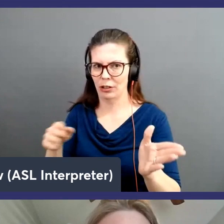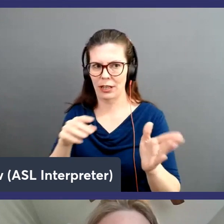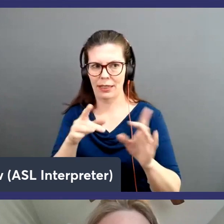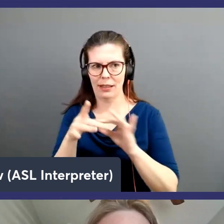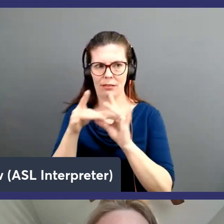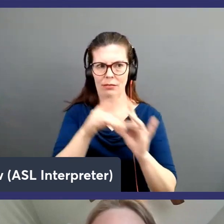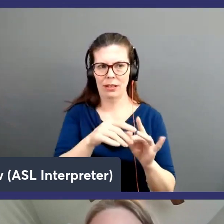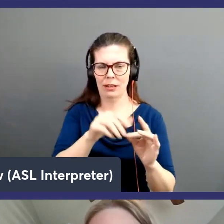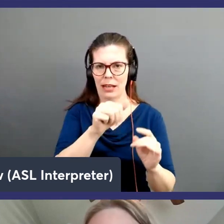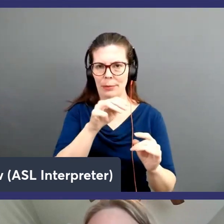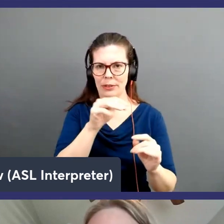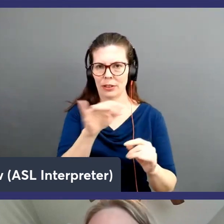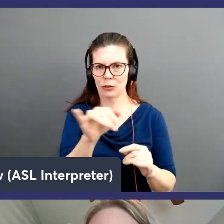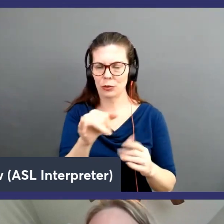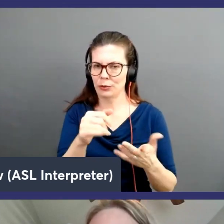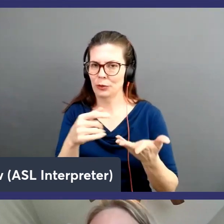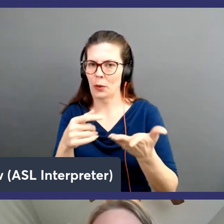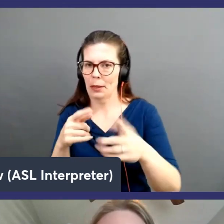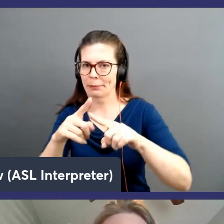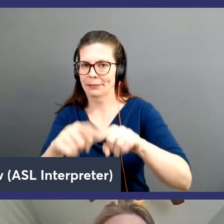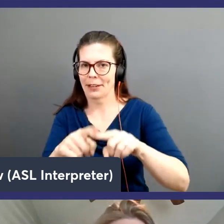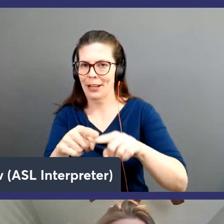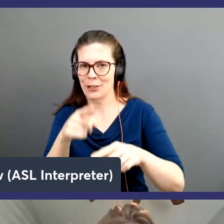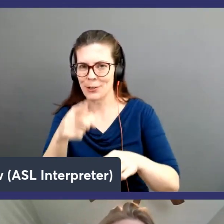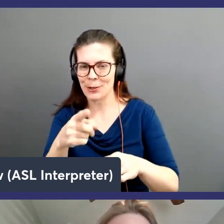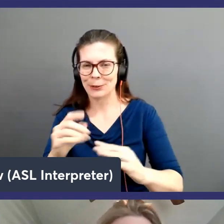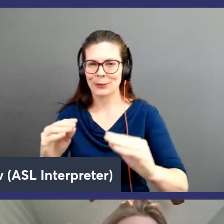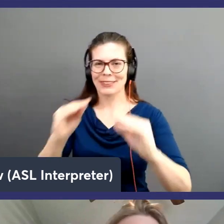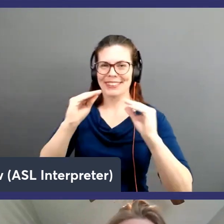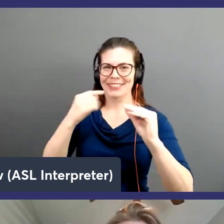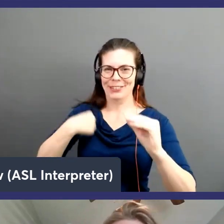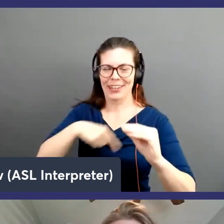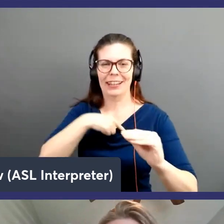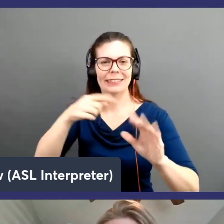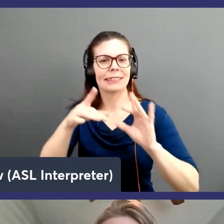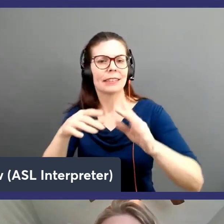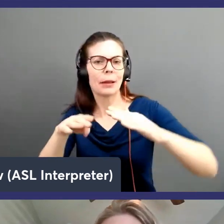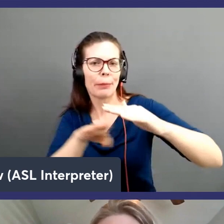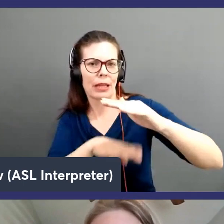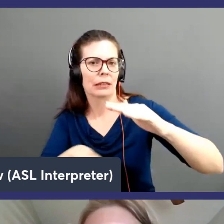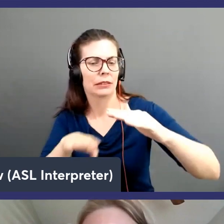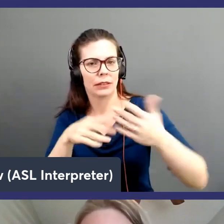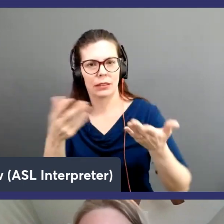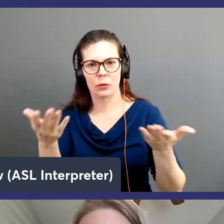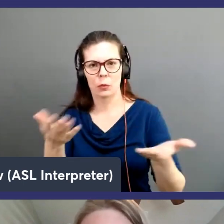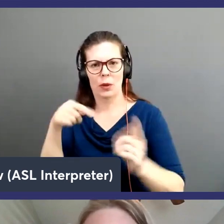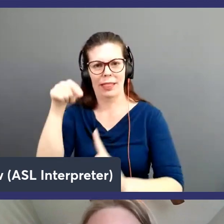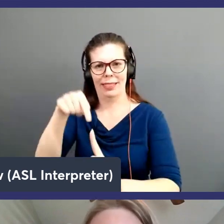So I'm counting on you to sort of educate us a little bit on the basics of what is this quantum computing stuff,